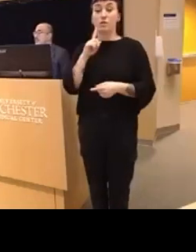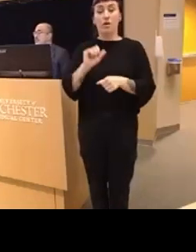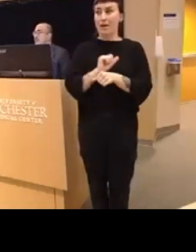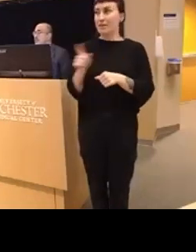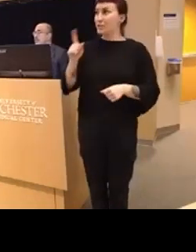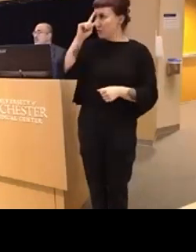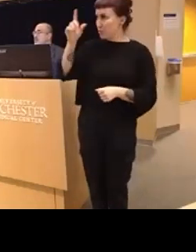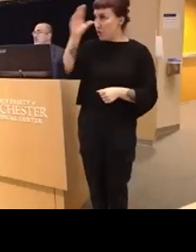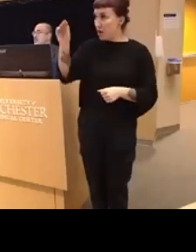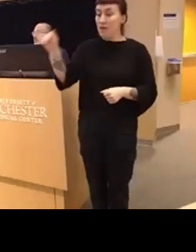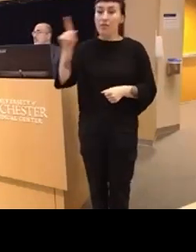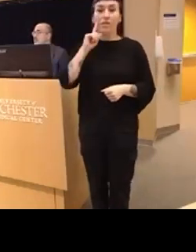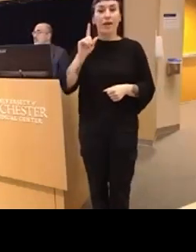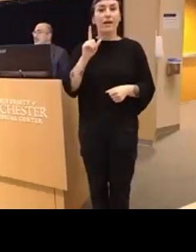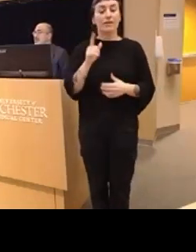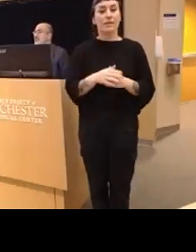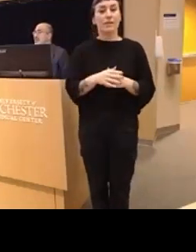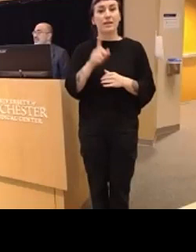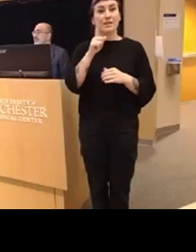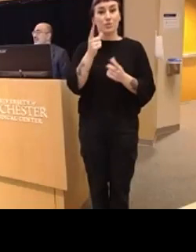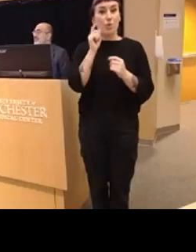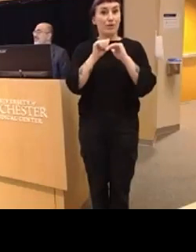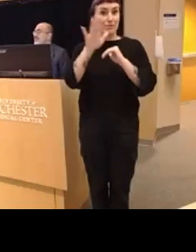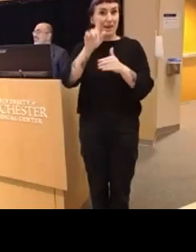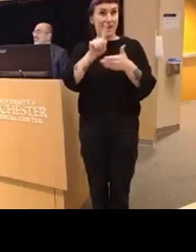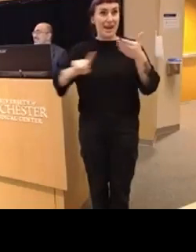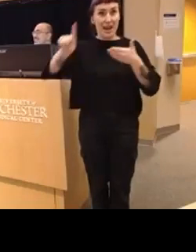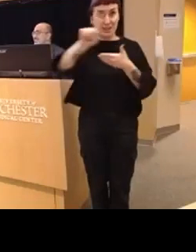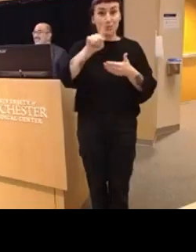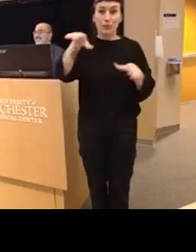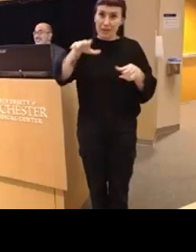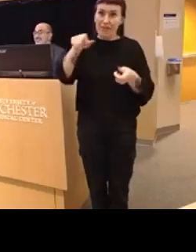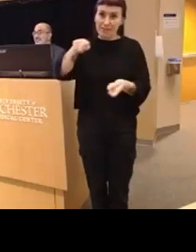such a smart guy that is an r21 we're submitting next week because we did that exact thing we we